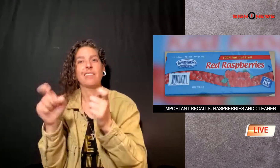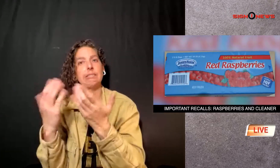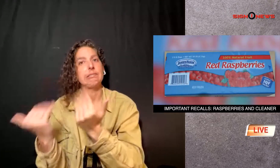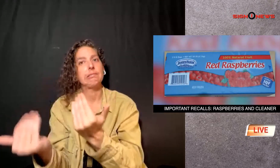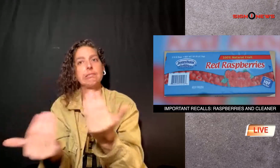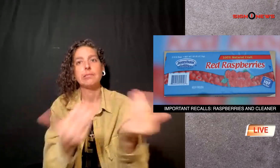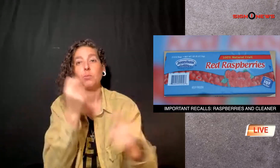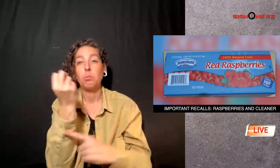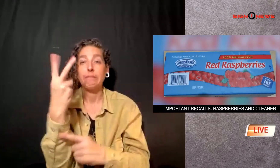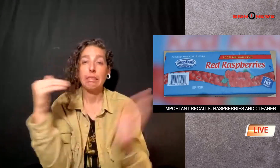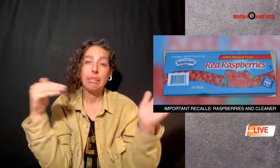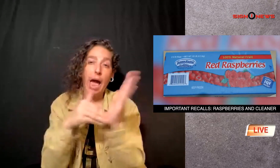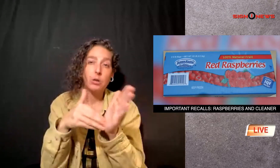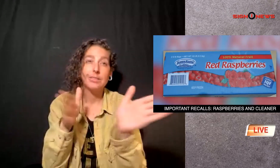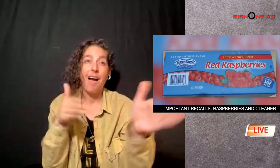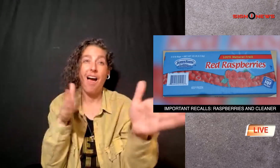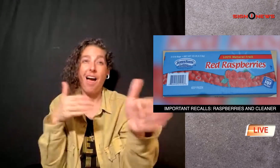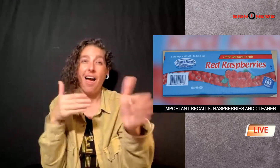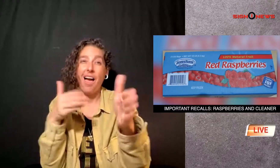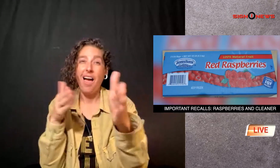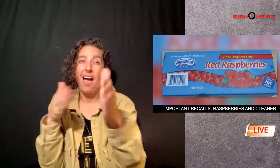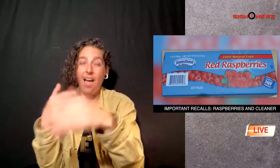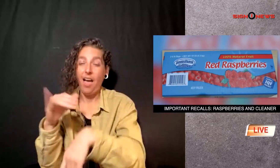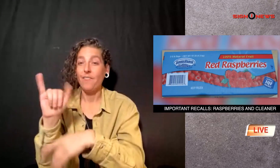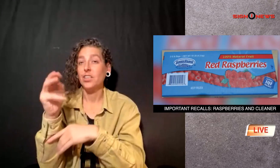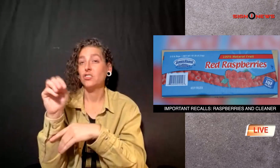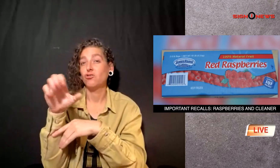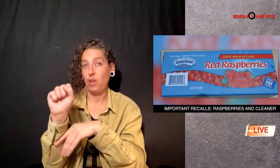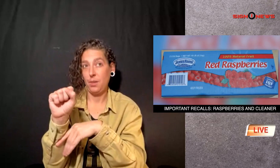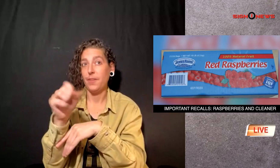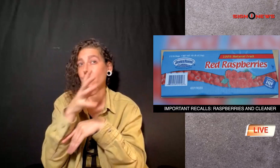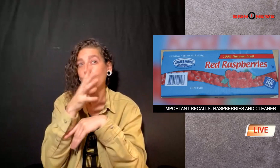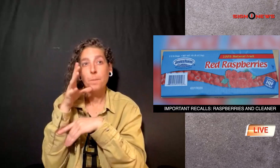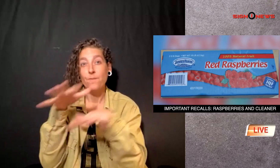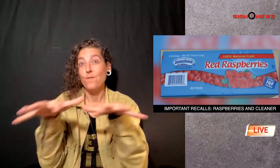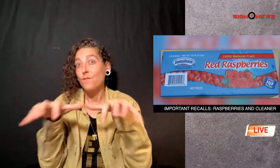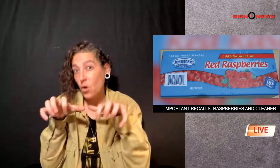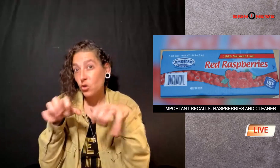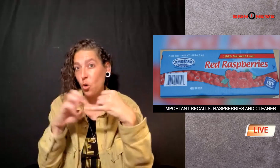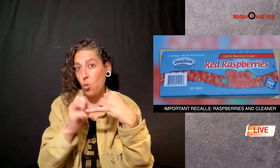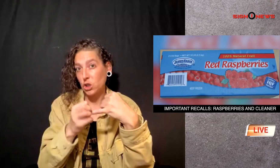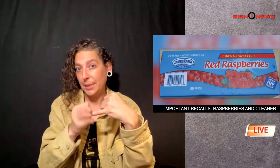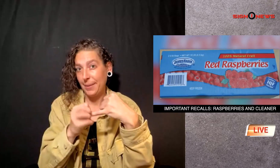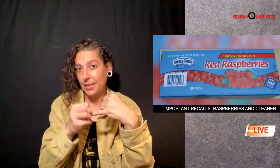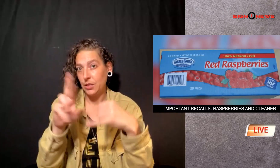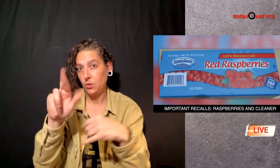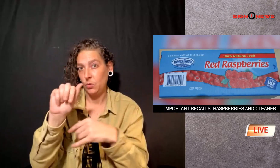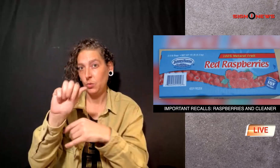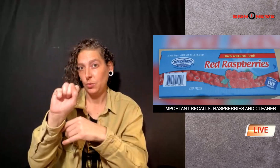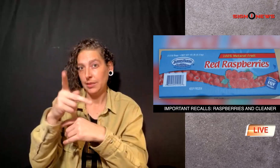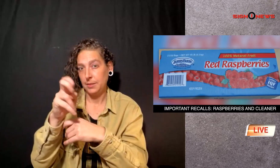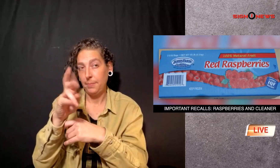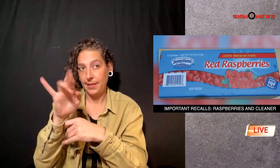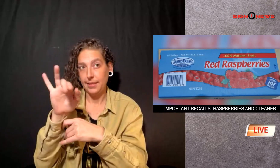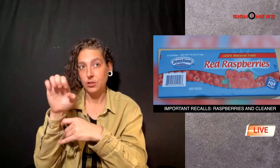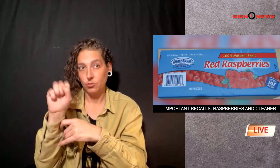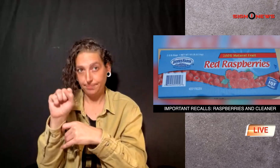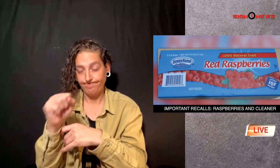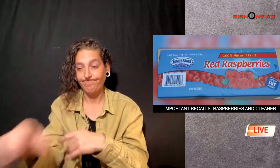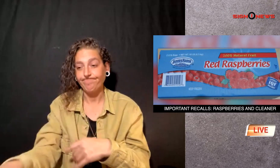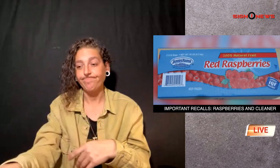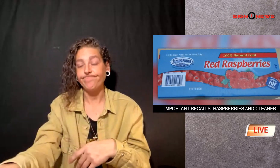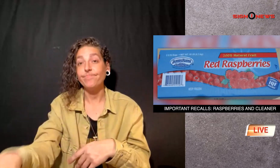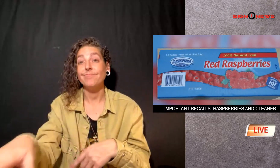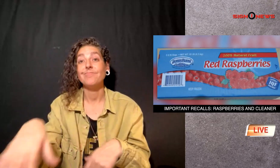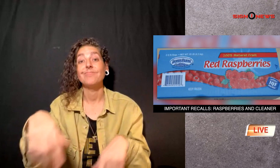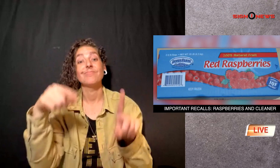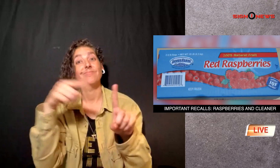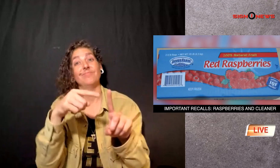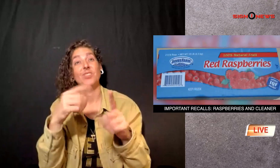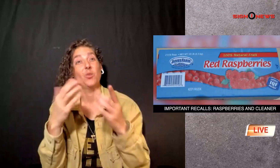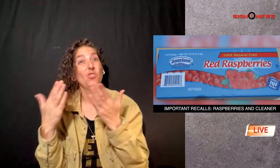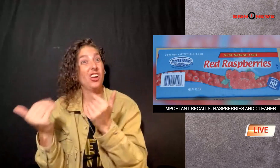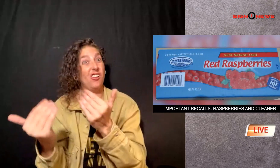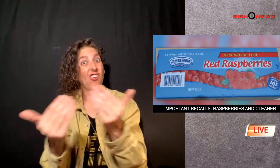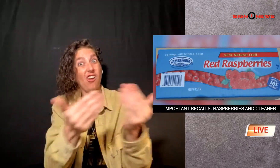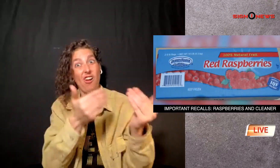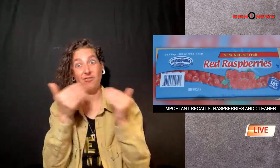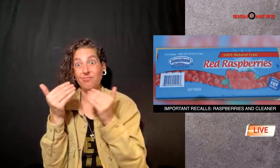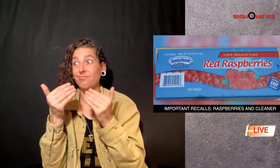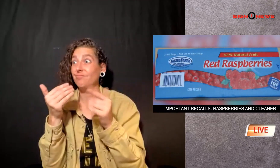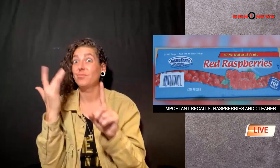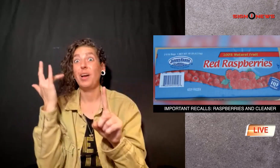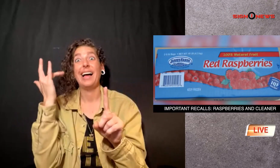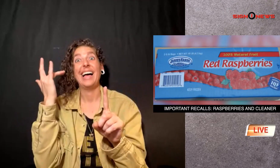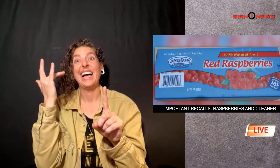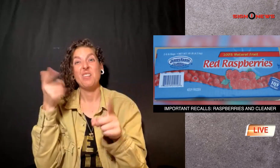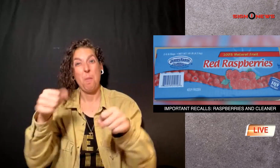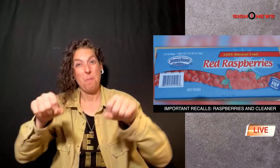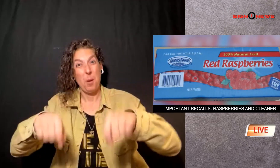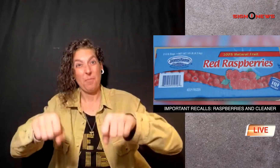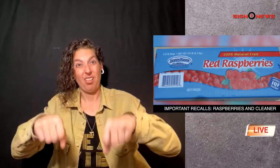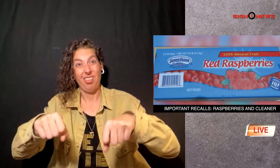to a recall of 12,000 cases of James Farm frozen raspberries